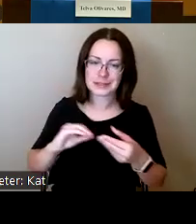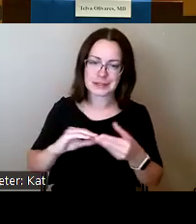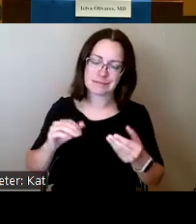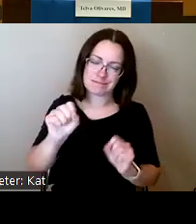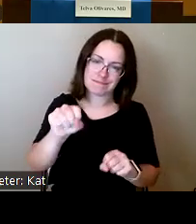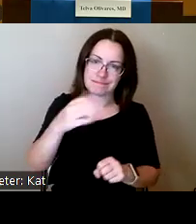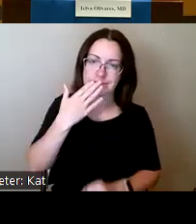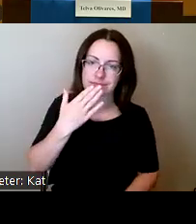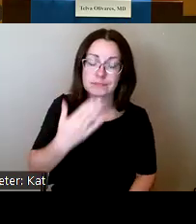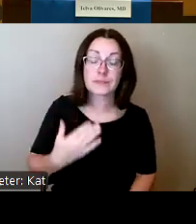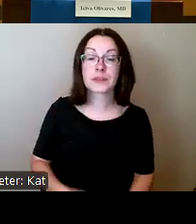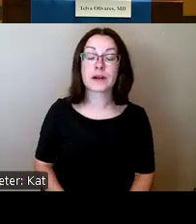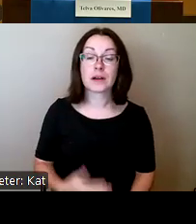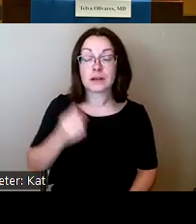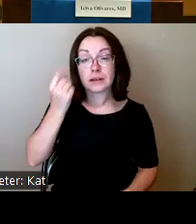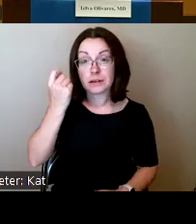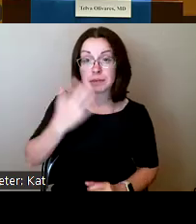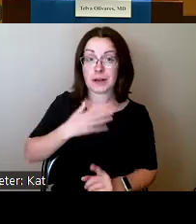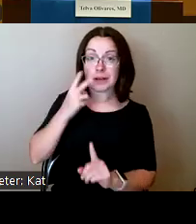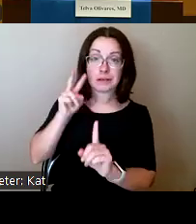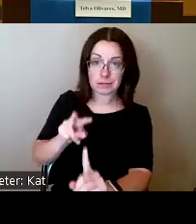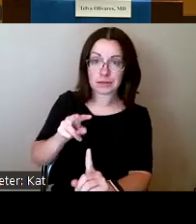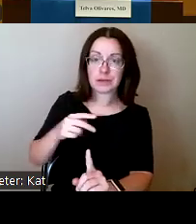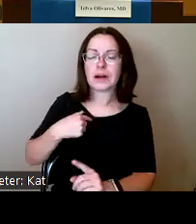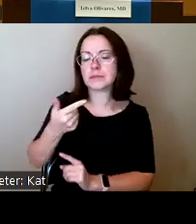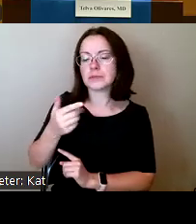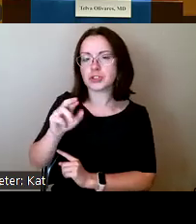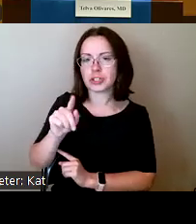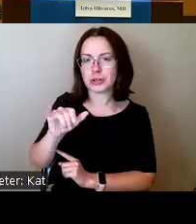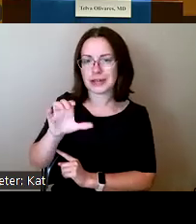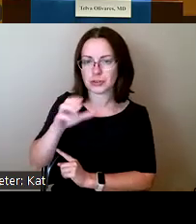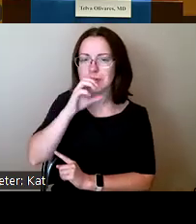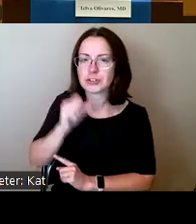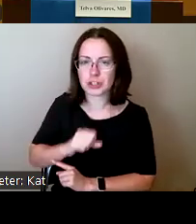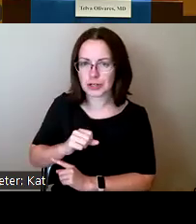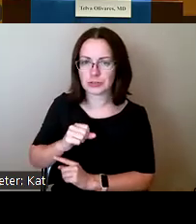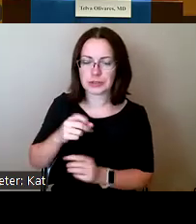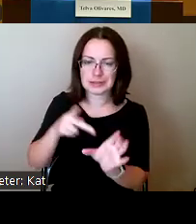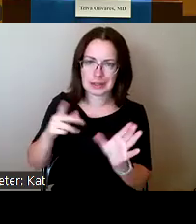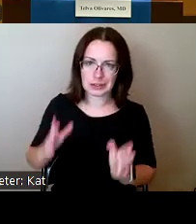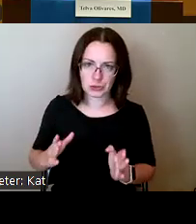this issue as a as a geriatric psychiatrist. My focus is on older adult mental health and